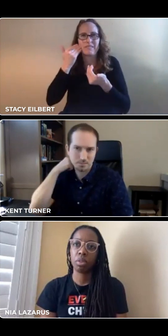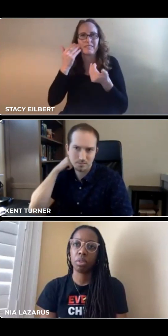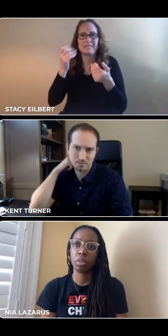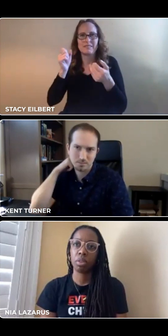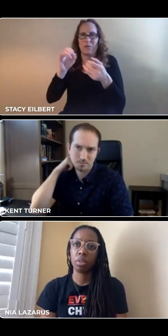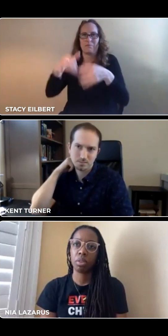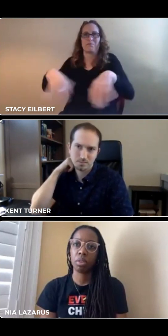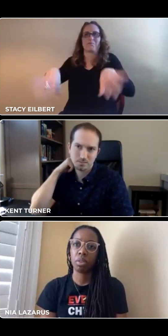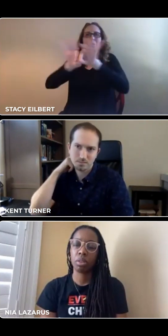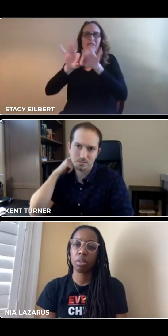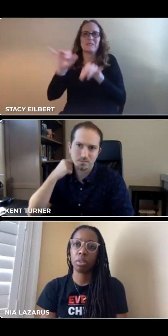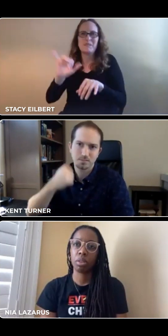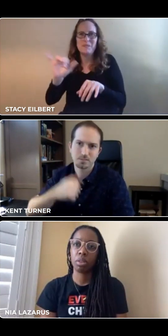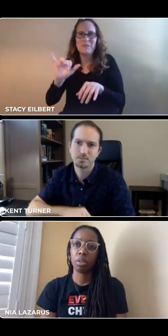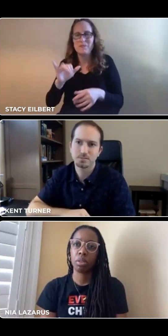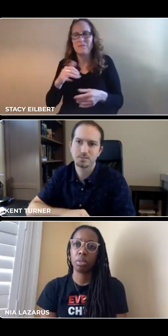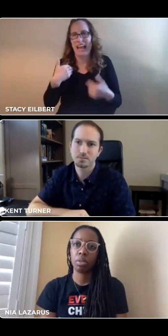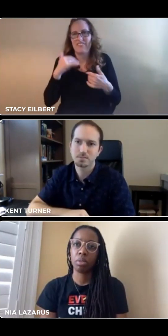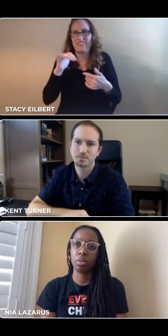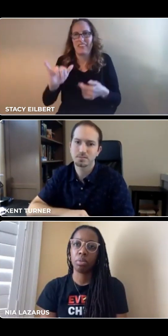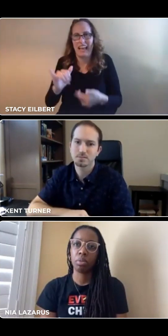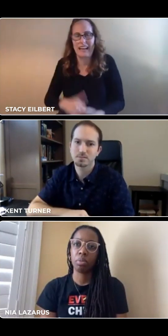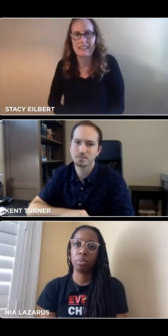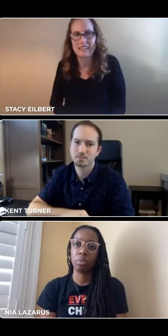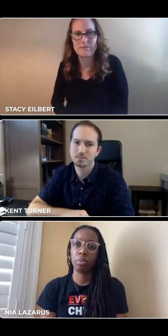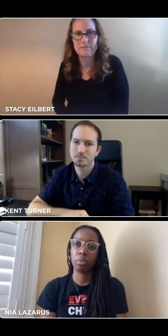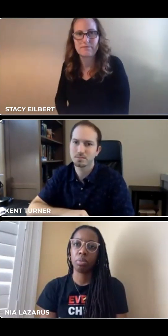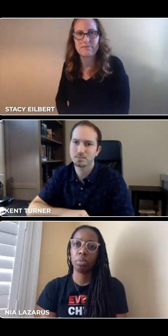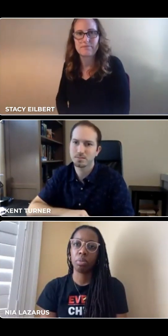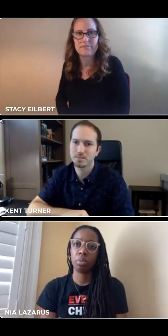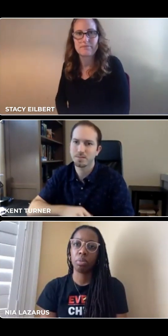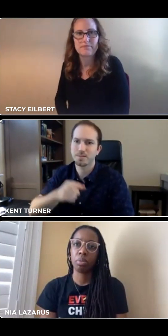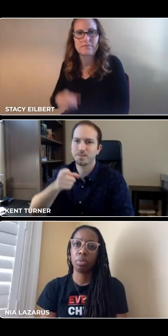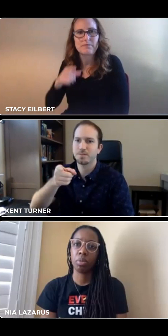contact, you know? It's so crucial to have that.